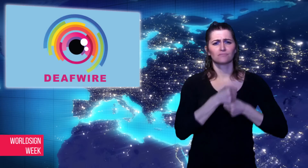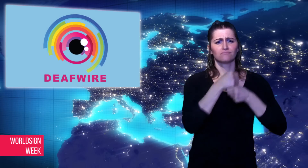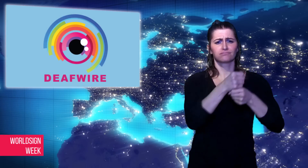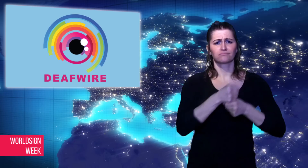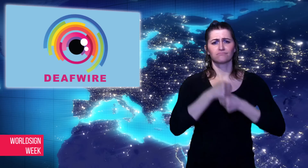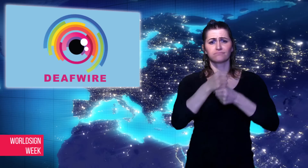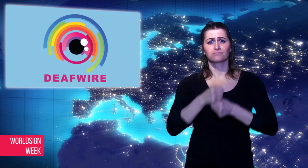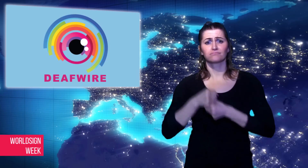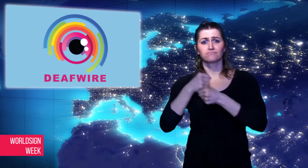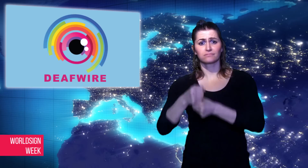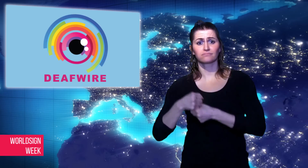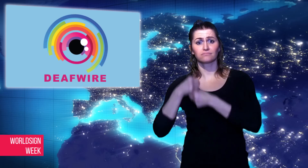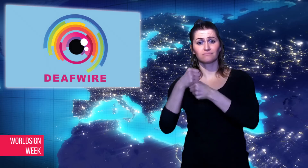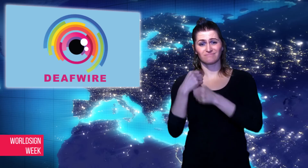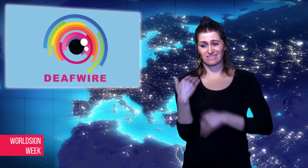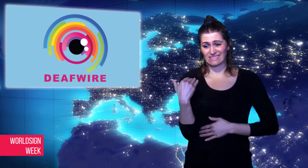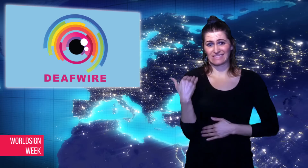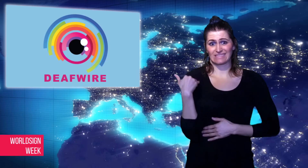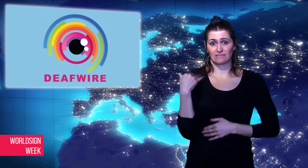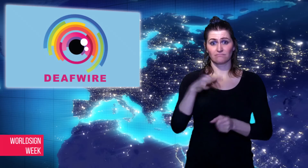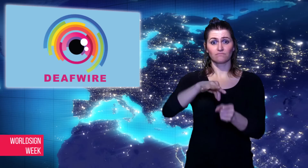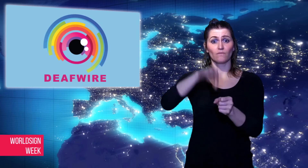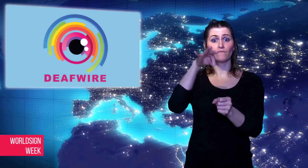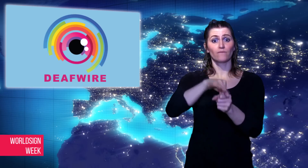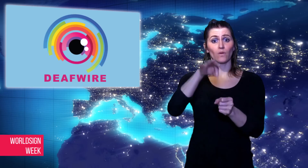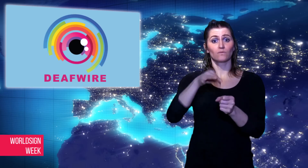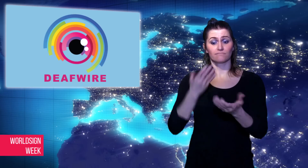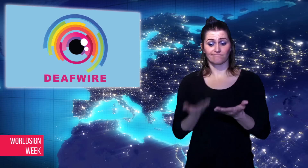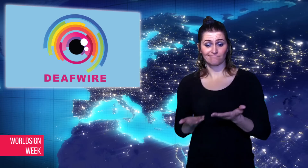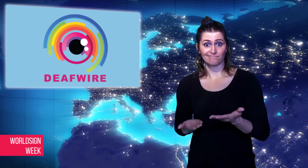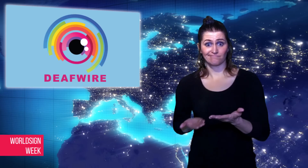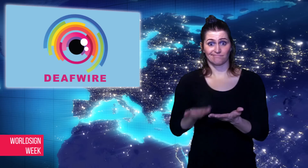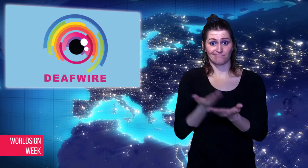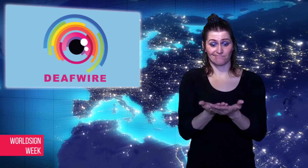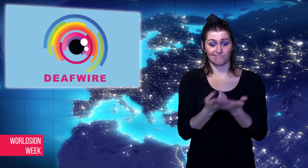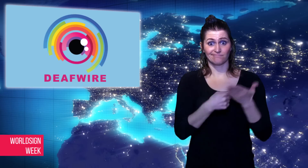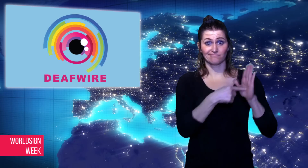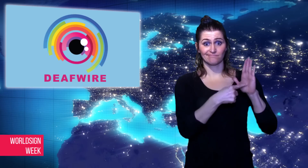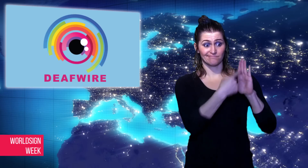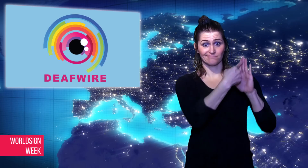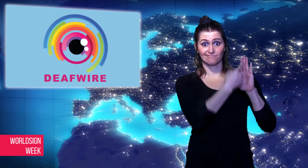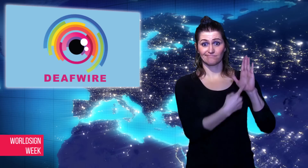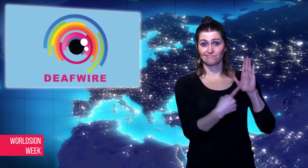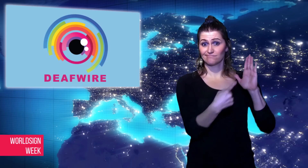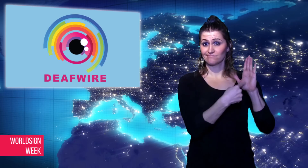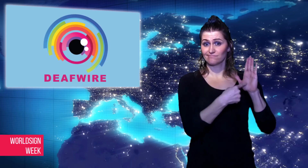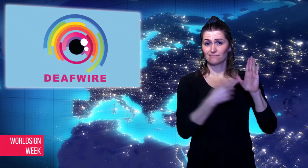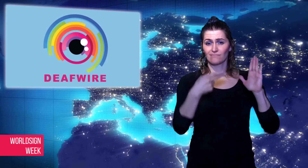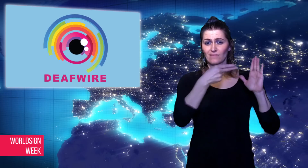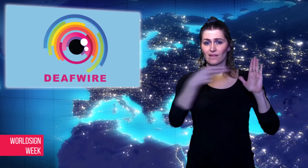recently passed Bill HR 620 to weaken the